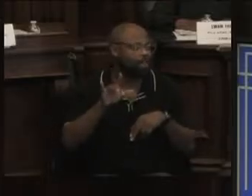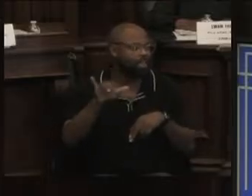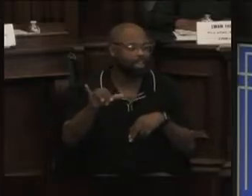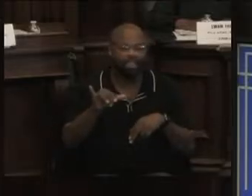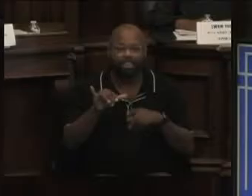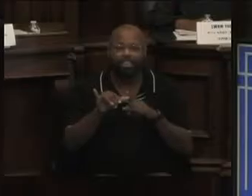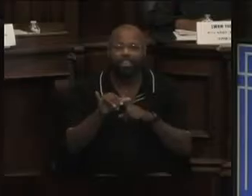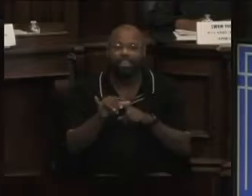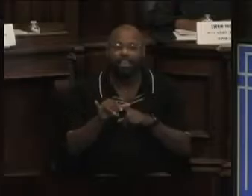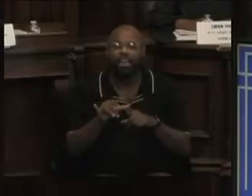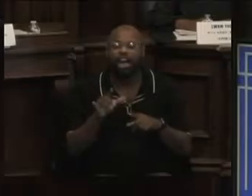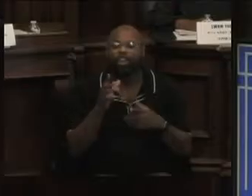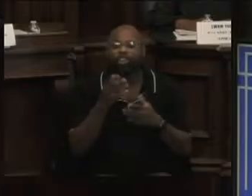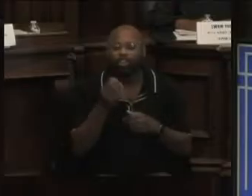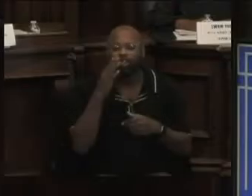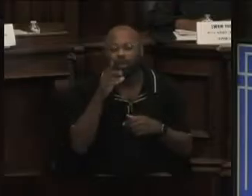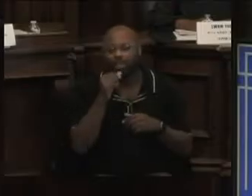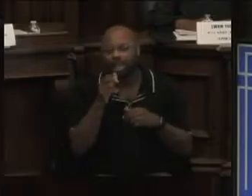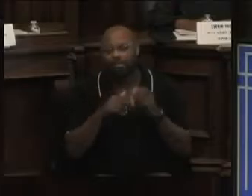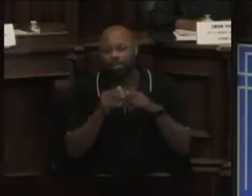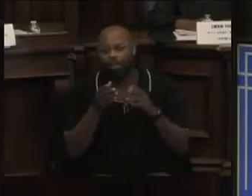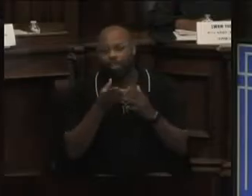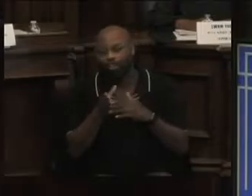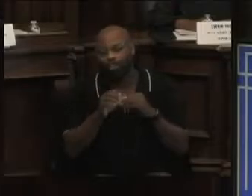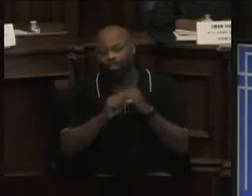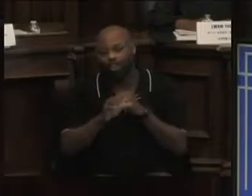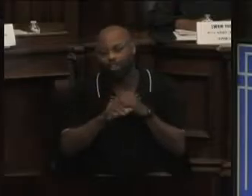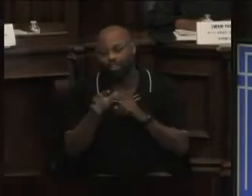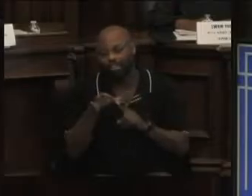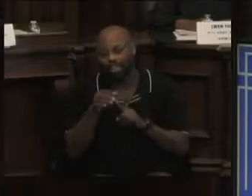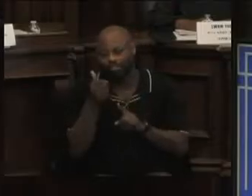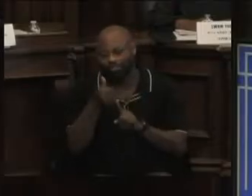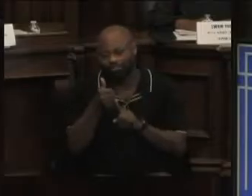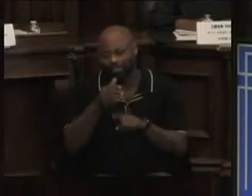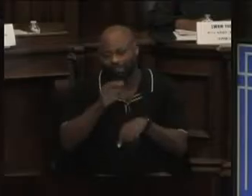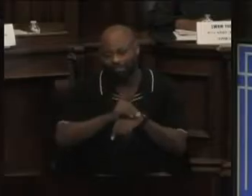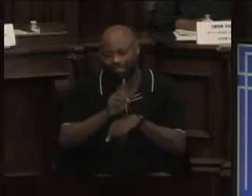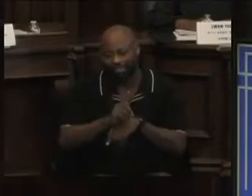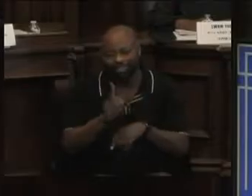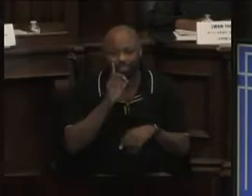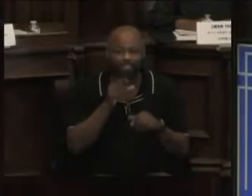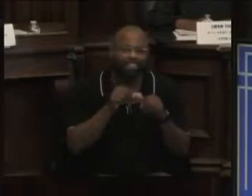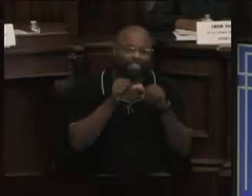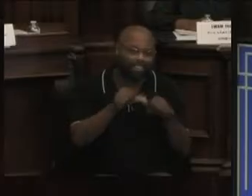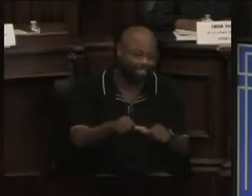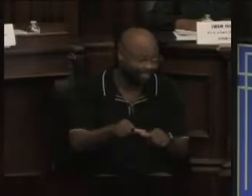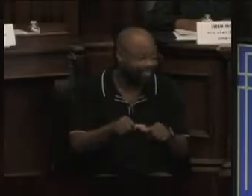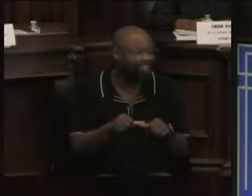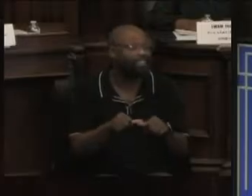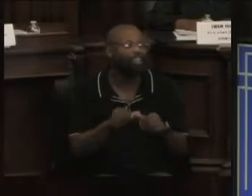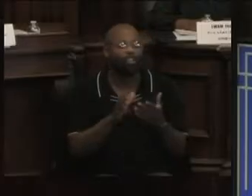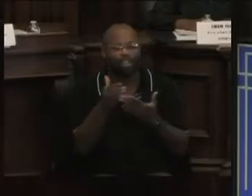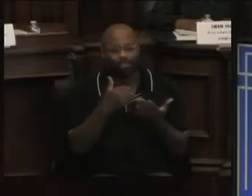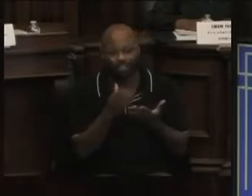credibility. Trust, as you know, is not built through slogans